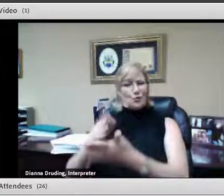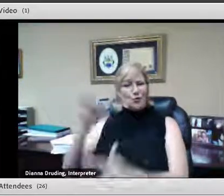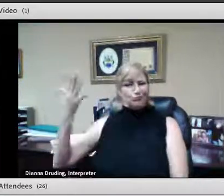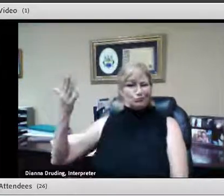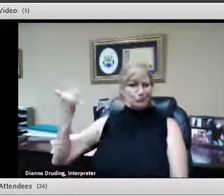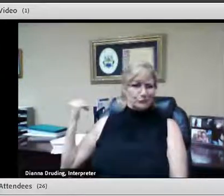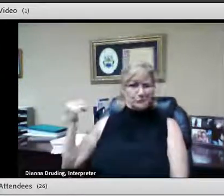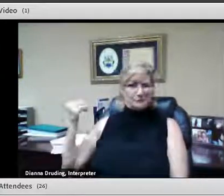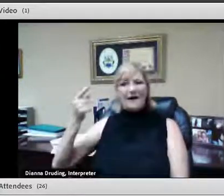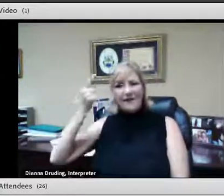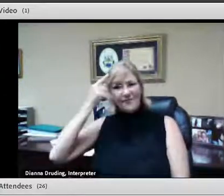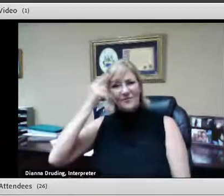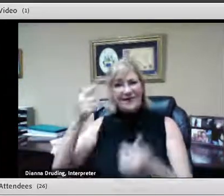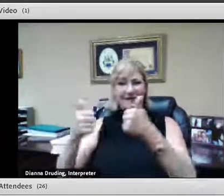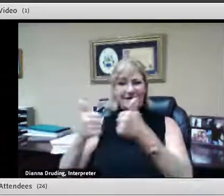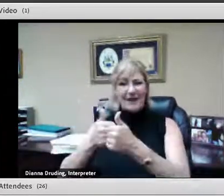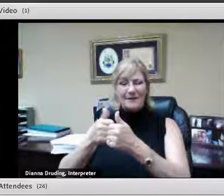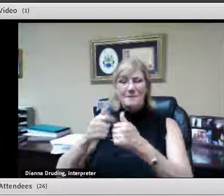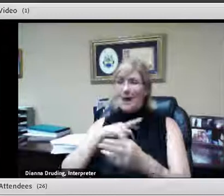that require perseverance and patience.